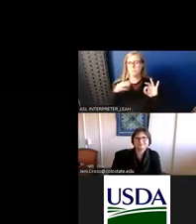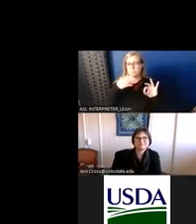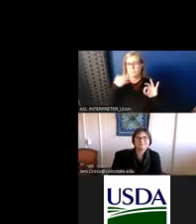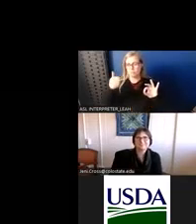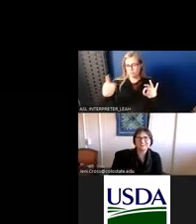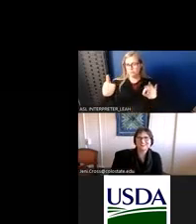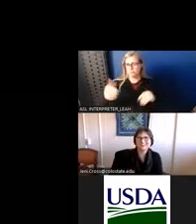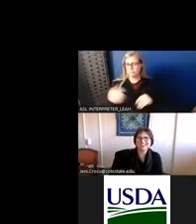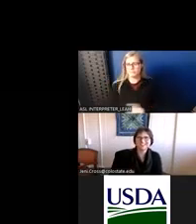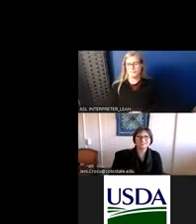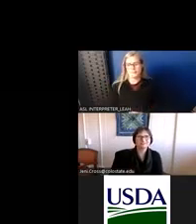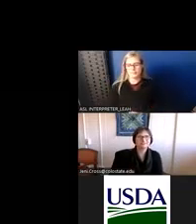OK. OK. Thanks.